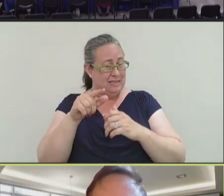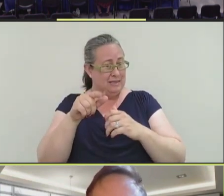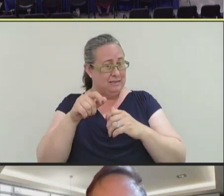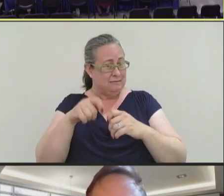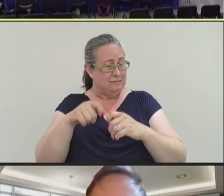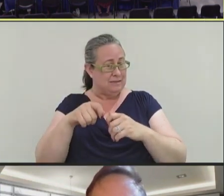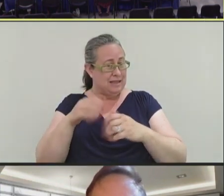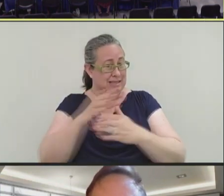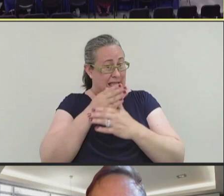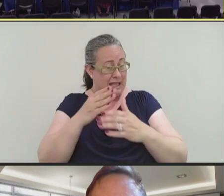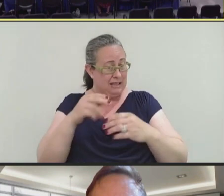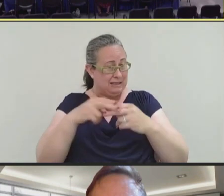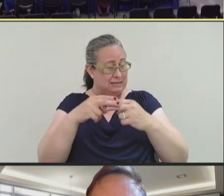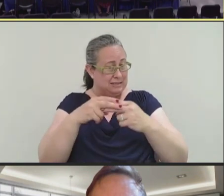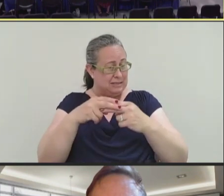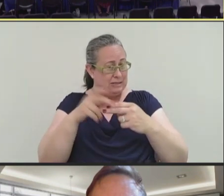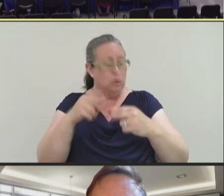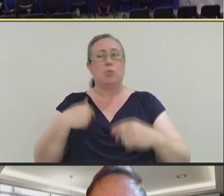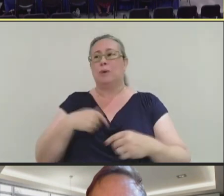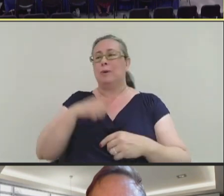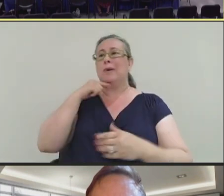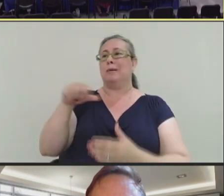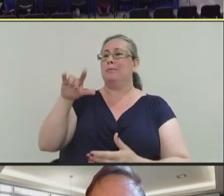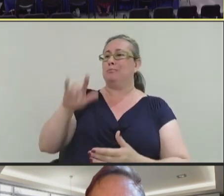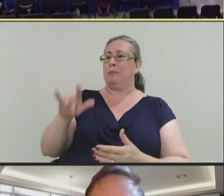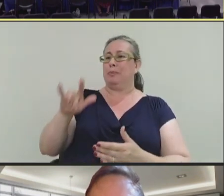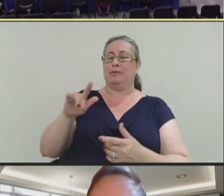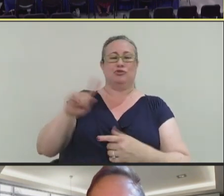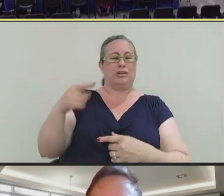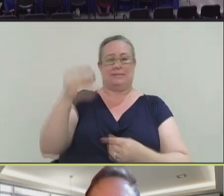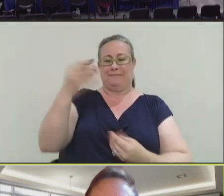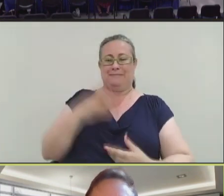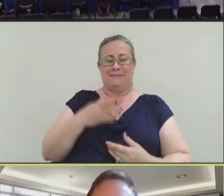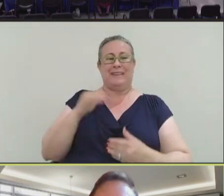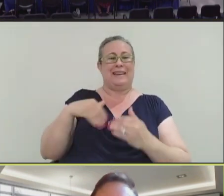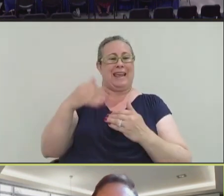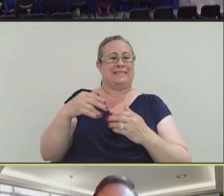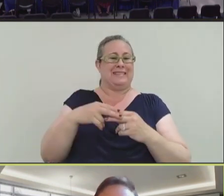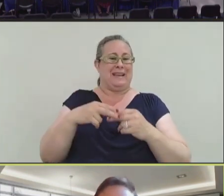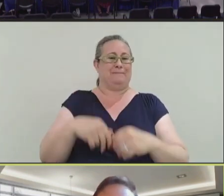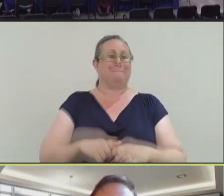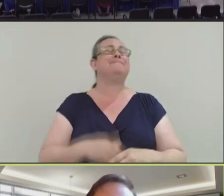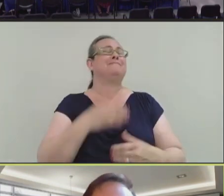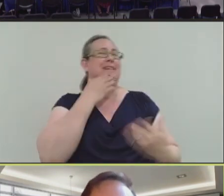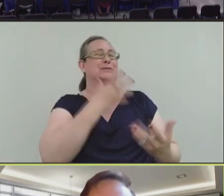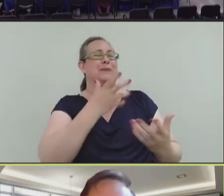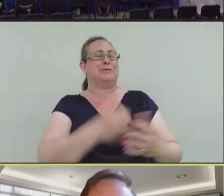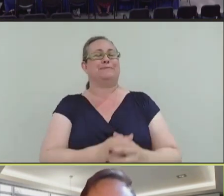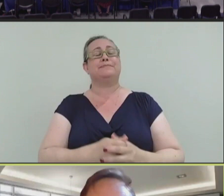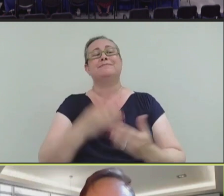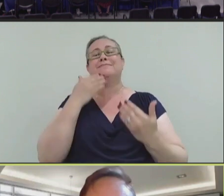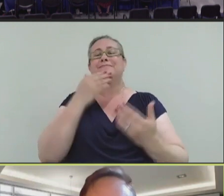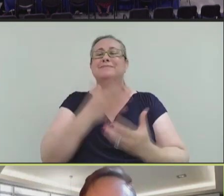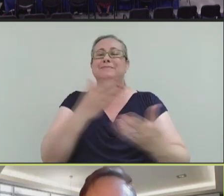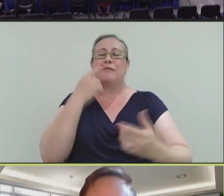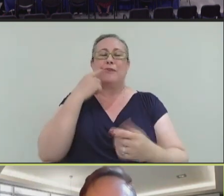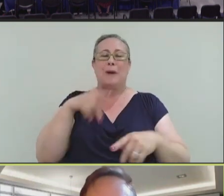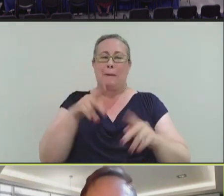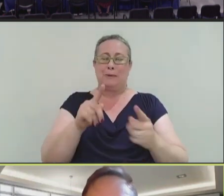Robert Hopkins: We will advance your slides for you. Just say "next slide" for us. Nora Disis: Thanks very much. Thank you so much for the opportunity to talk